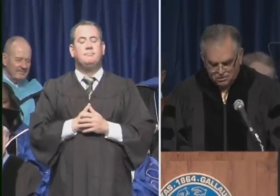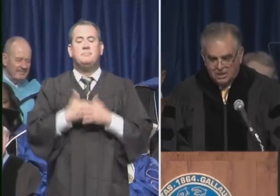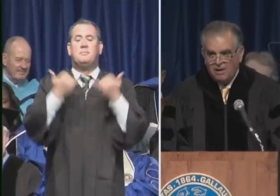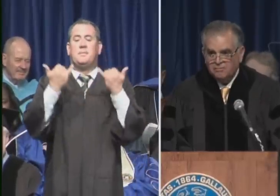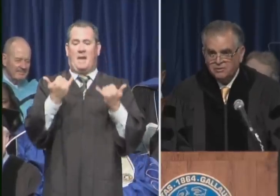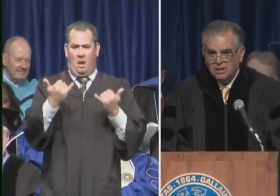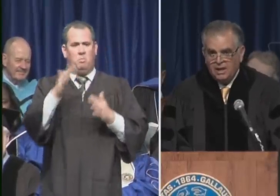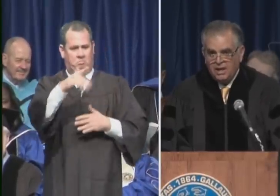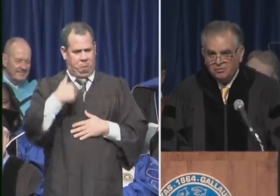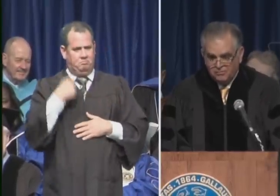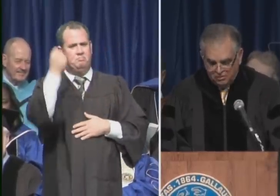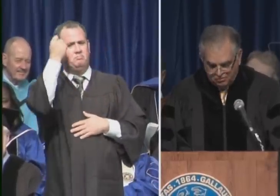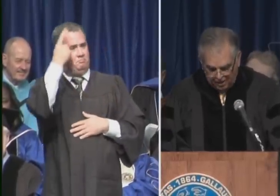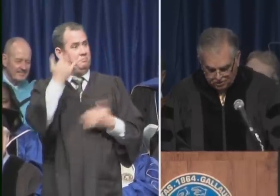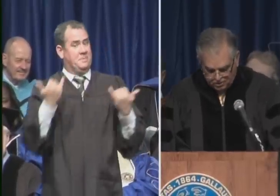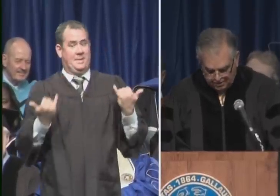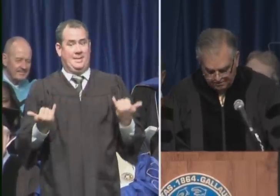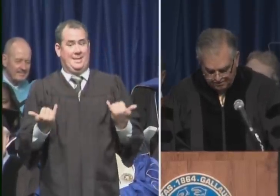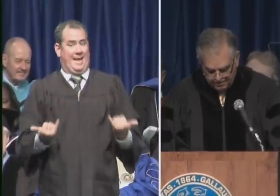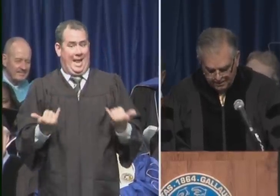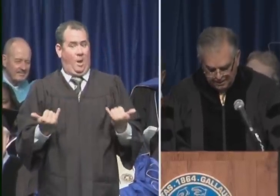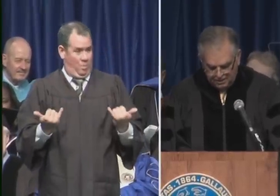And I understand that we find ourselves in an age of dysfunction